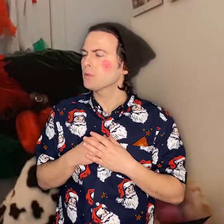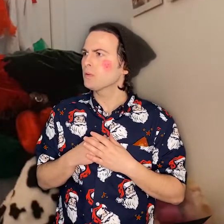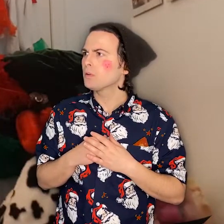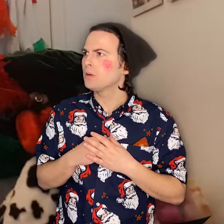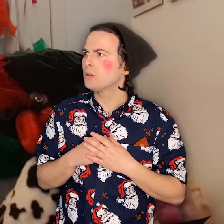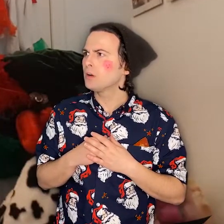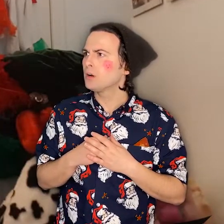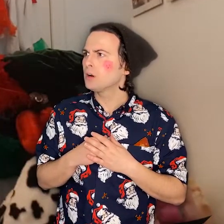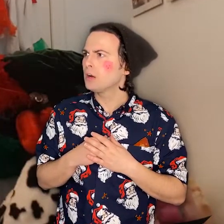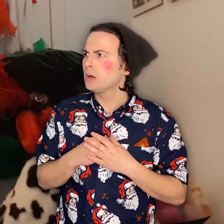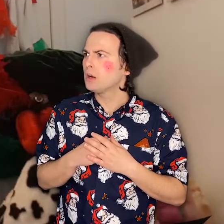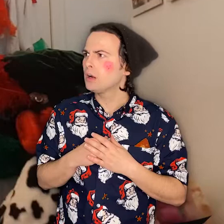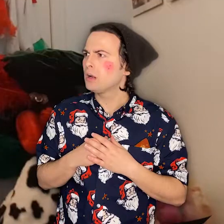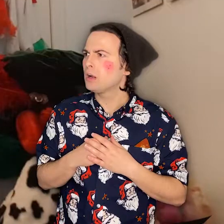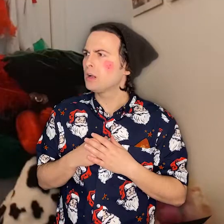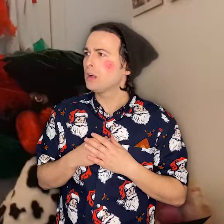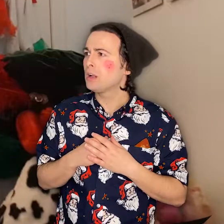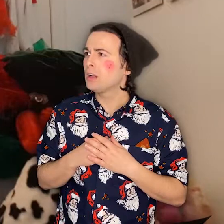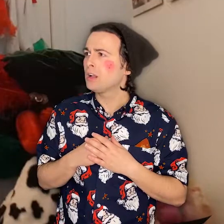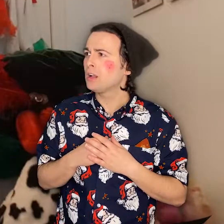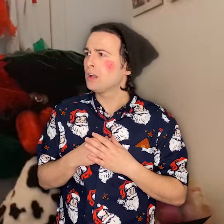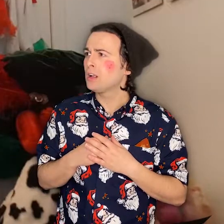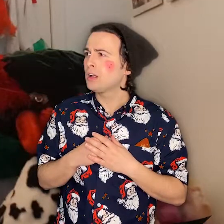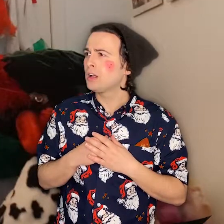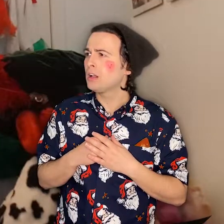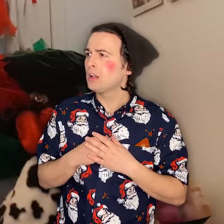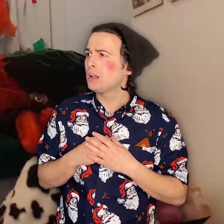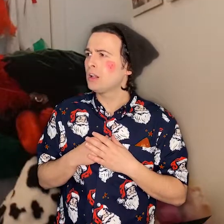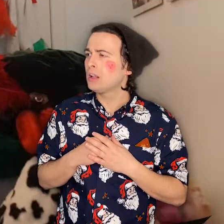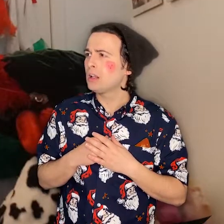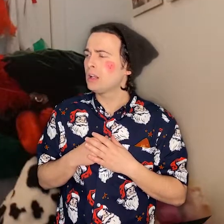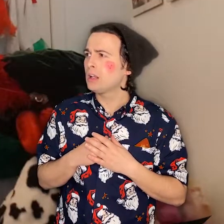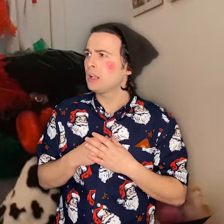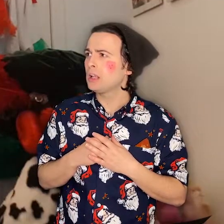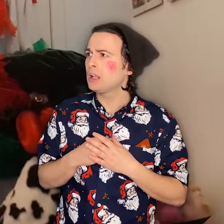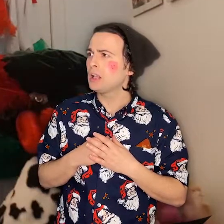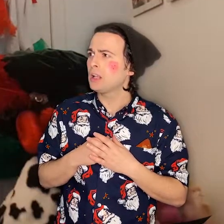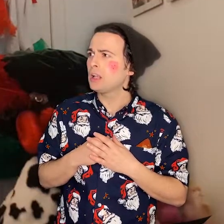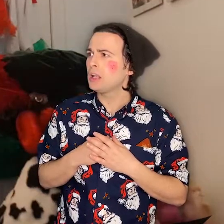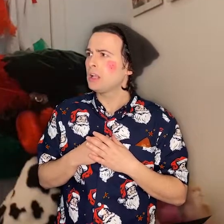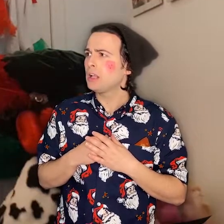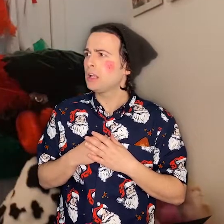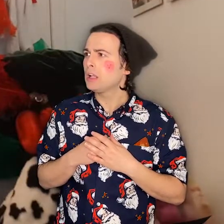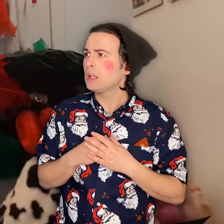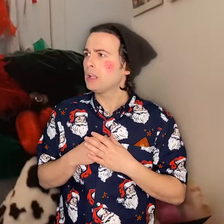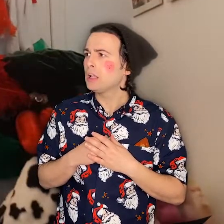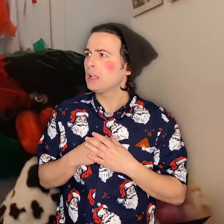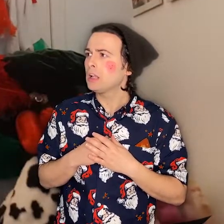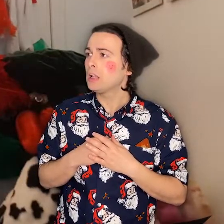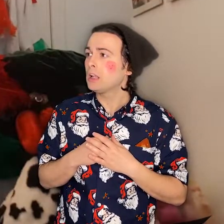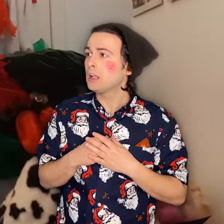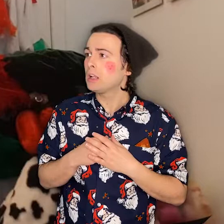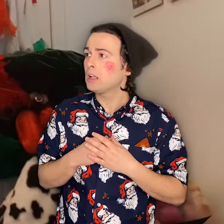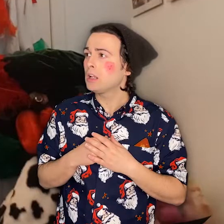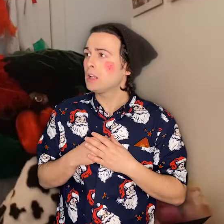my best Isa, Navid, Navid, when are you gonna divorce Meena and marry me’